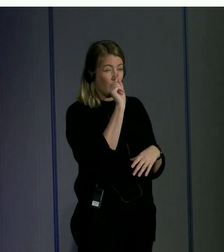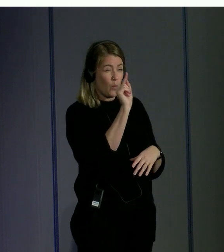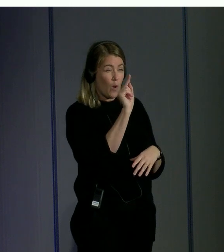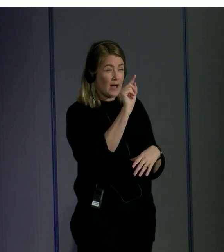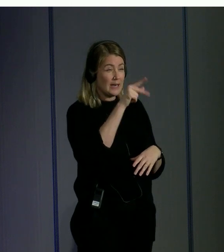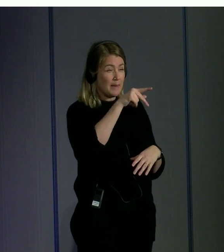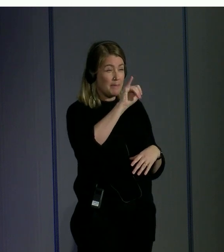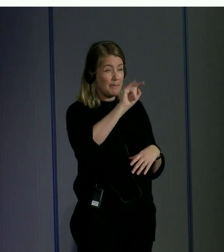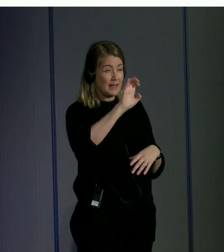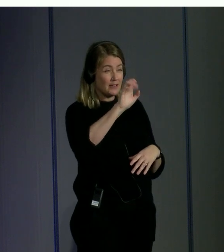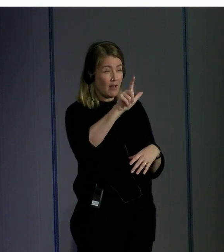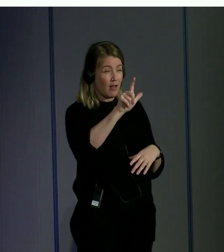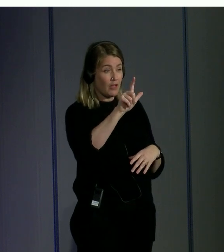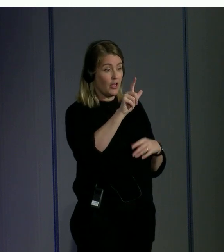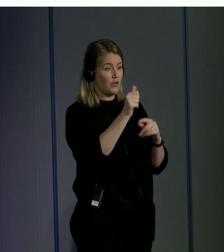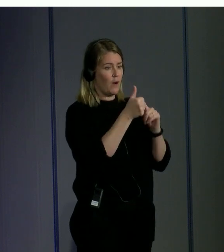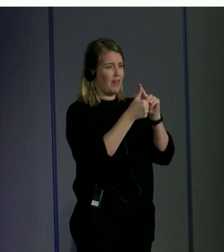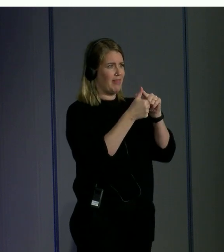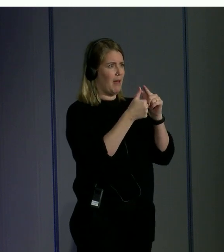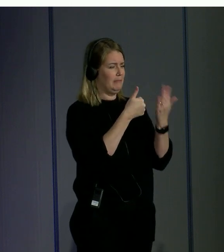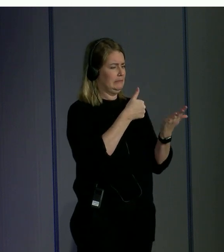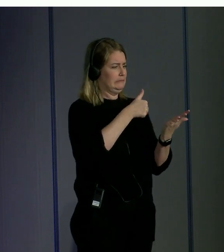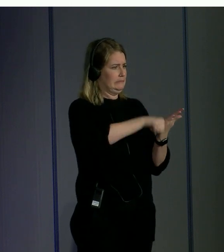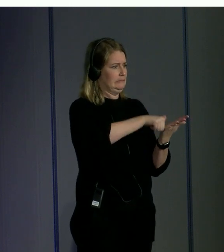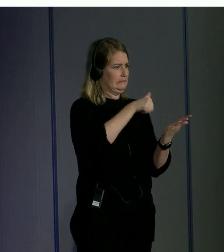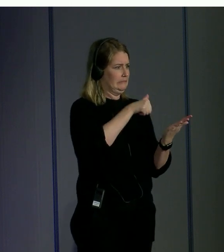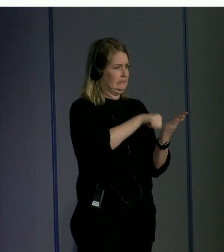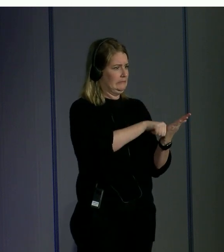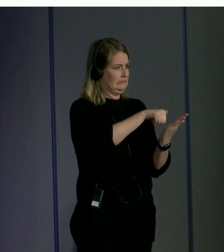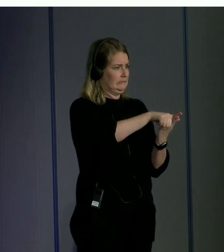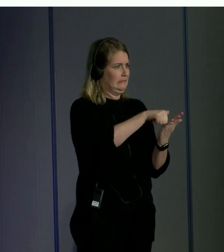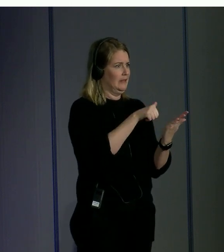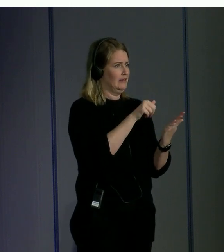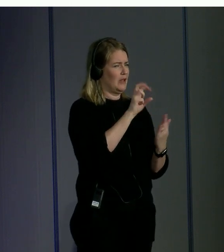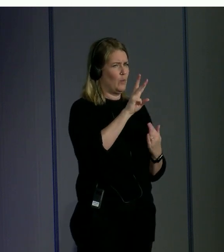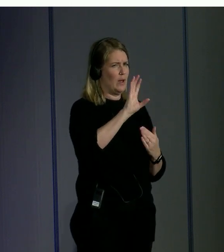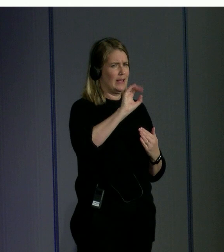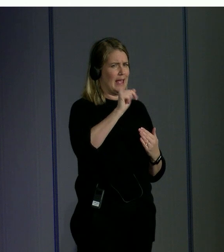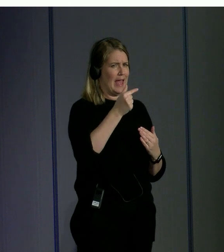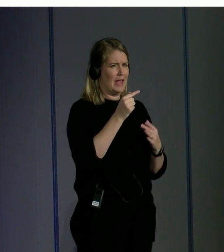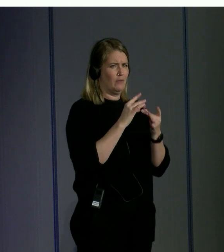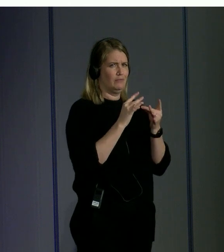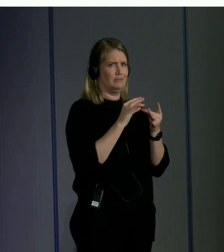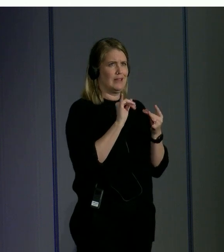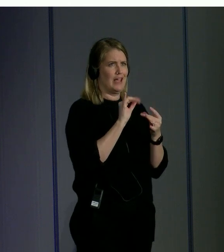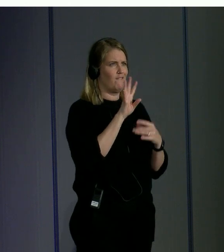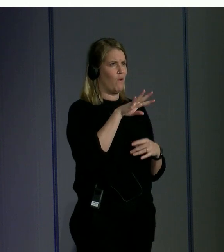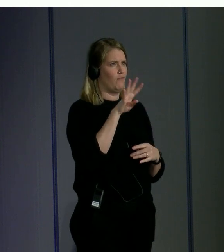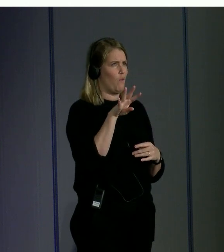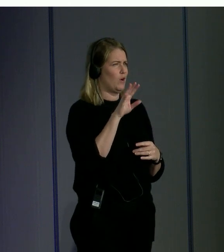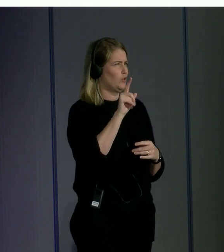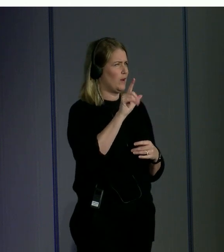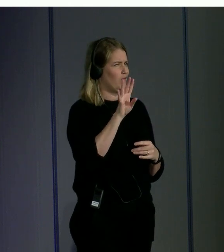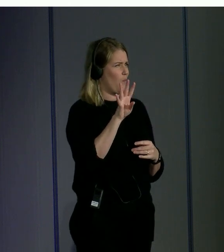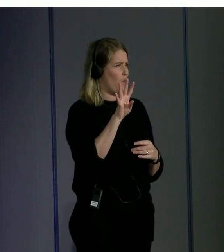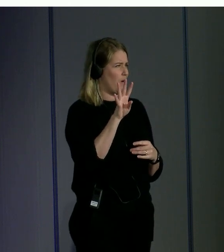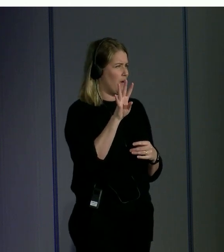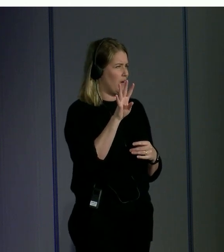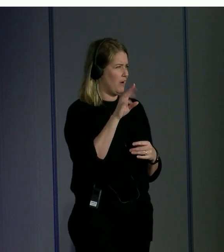The accuracy of your thumb is I think the WCAG reference is like 44 or 24 in the certain